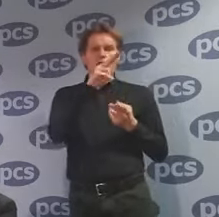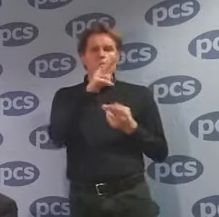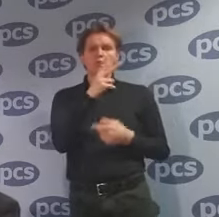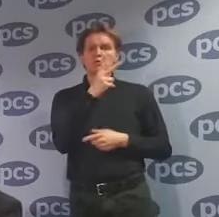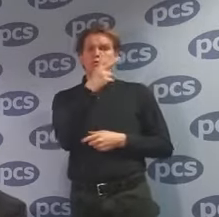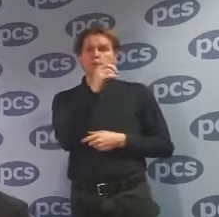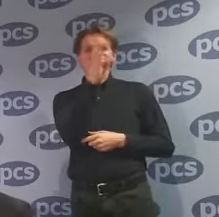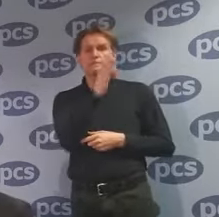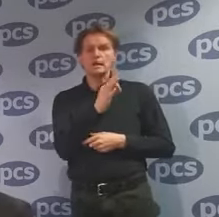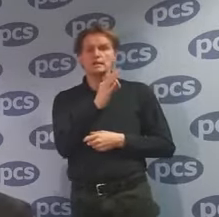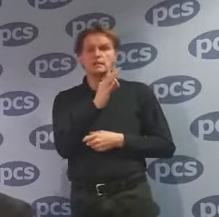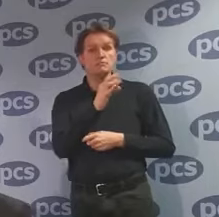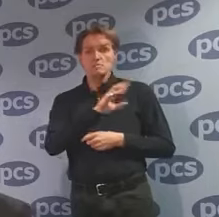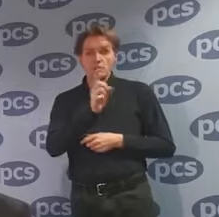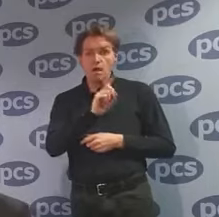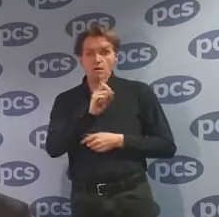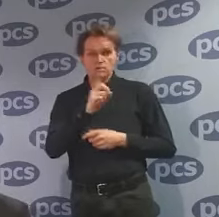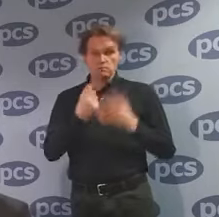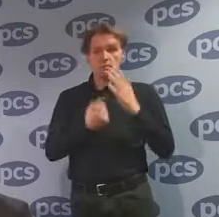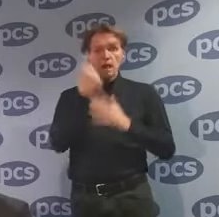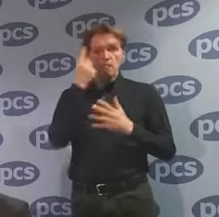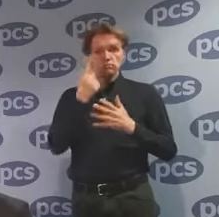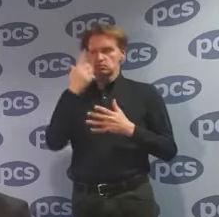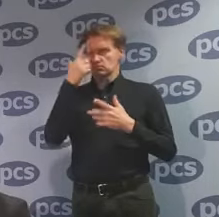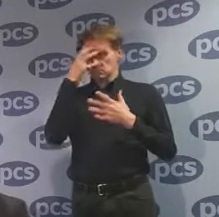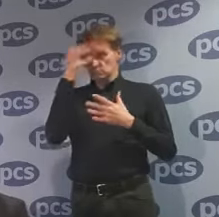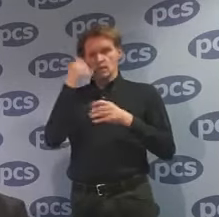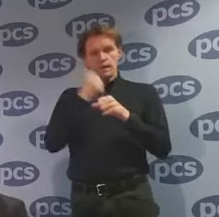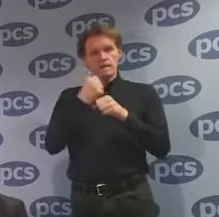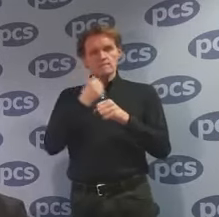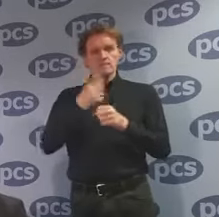now why this is incredibly significant and why we've done this analysis is that